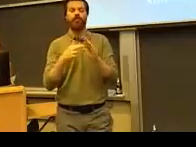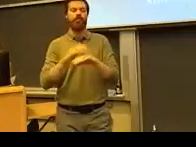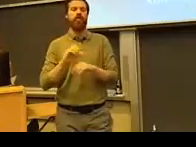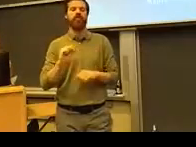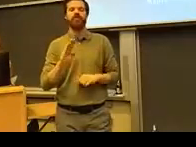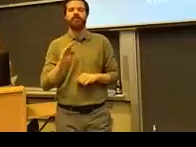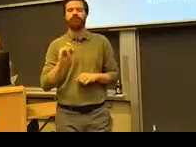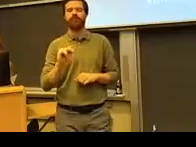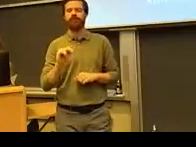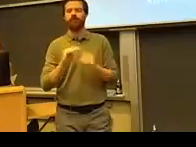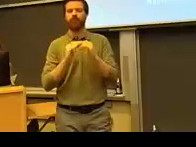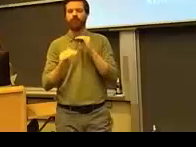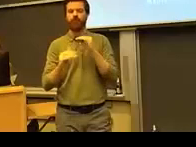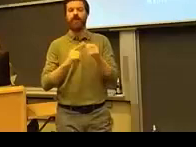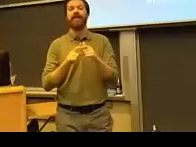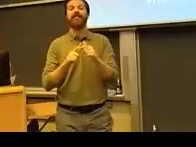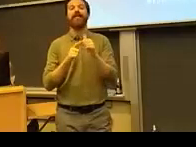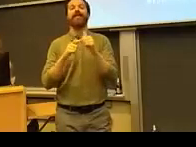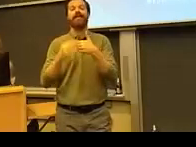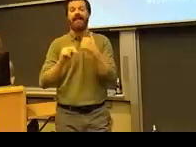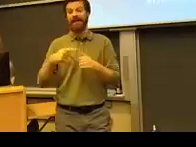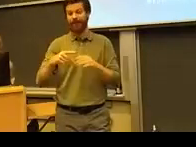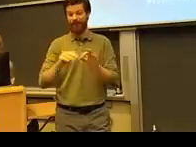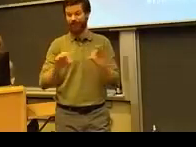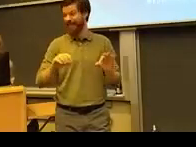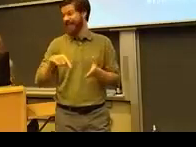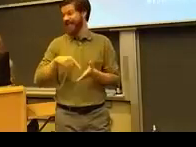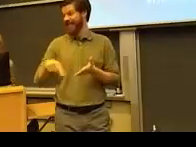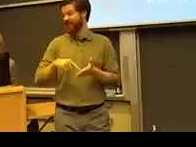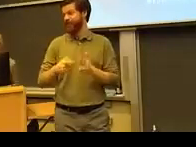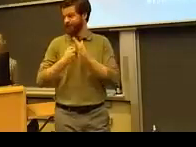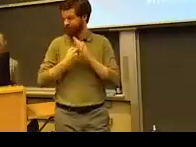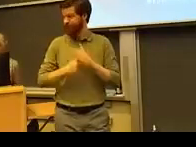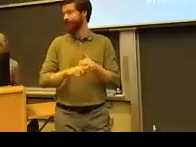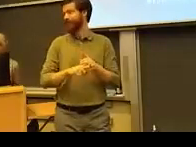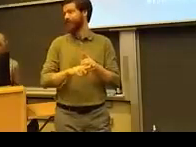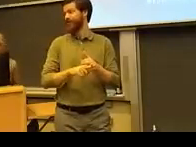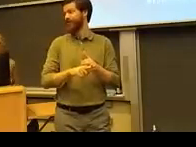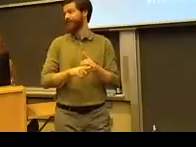all this while pursuing an NP degree and in fact this week she starts as I think she started as an